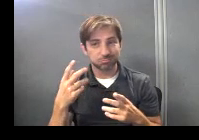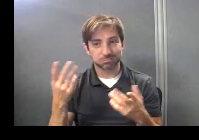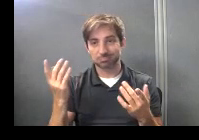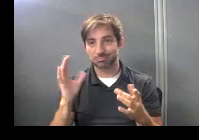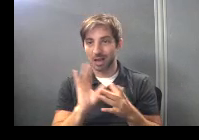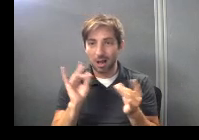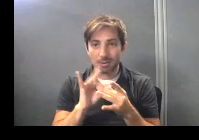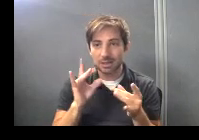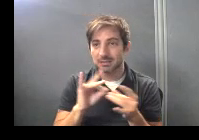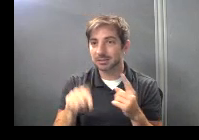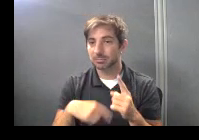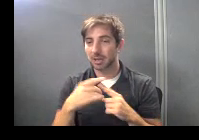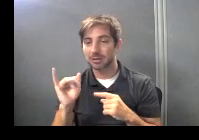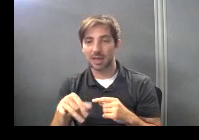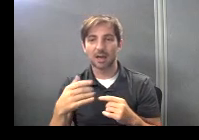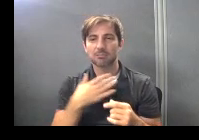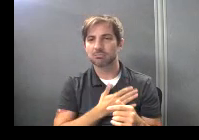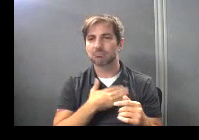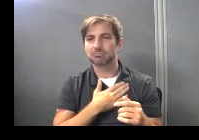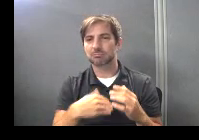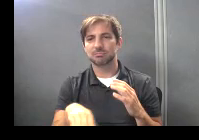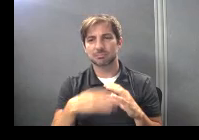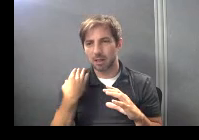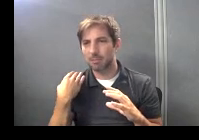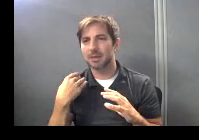E-MAIL ME. ALL OF THE COMMENTS ABOUT PRONOUNS AND IF